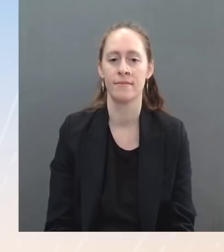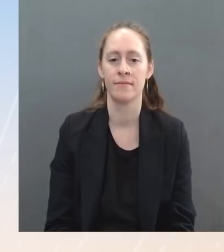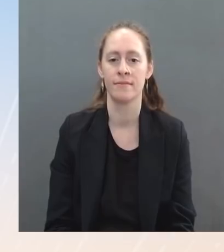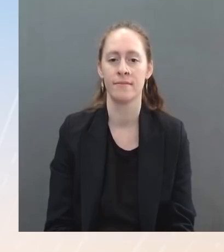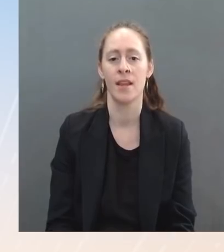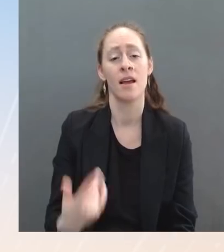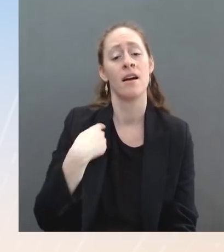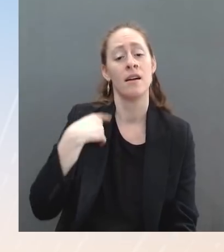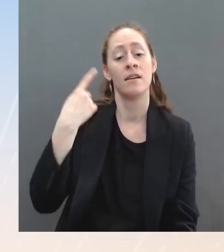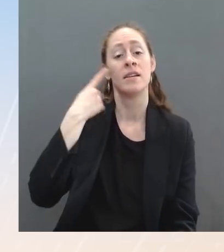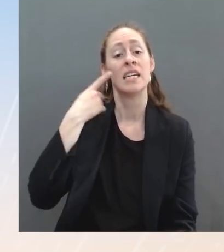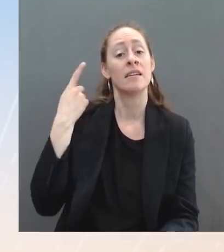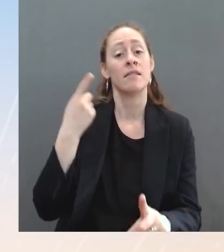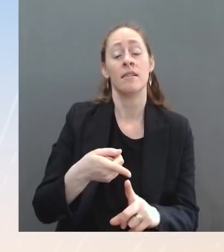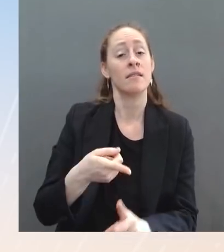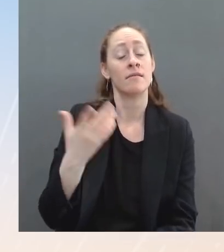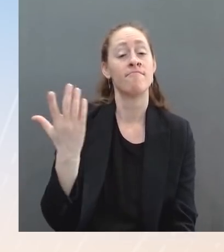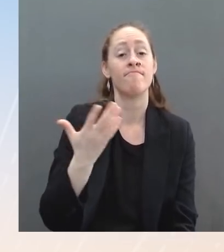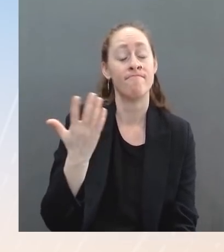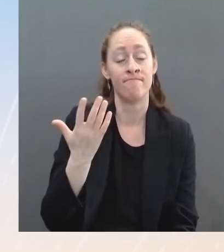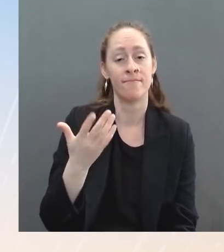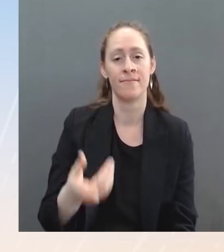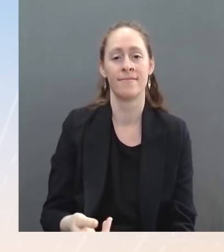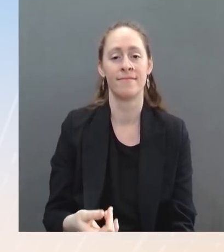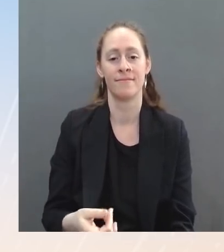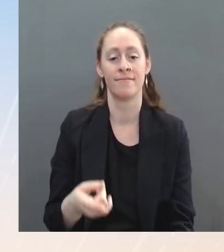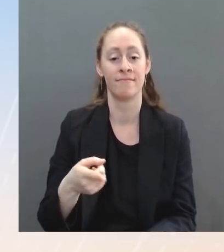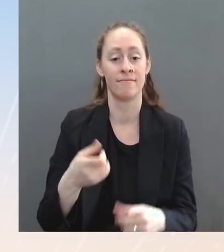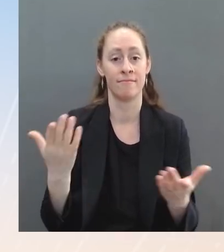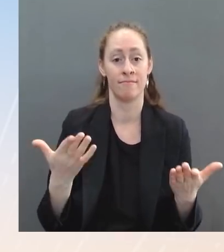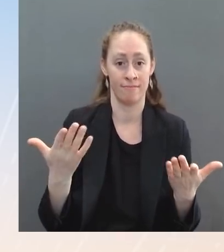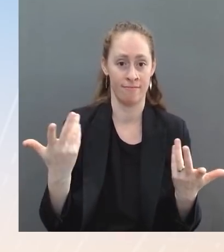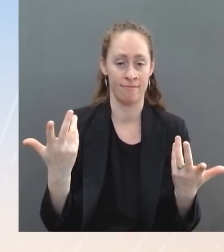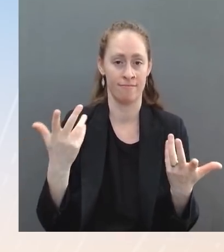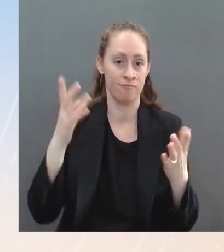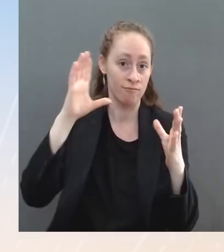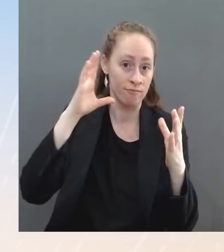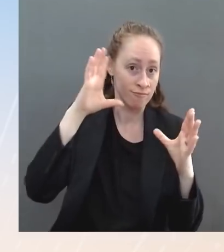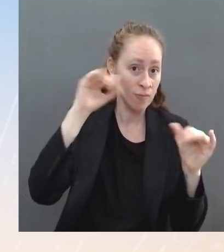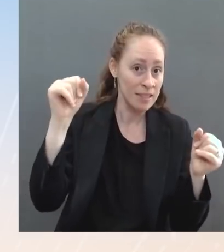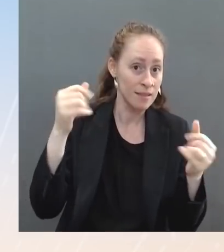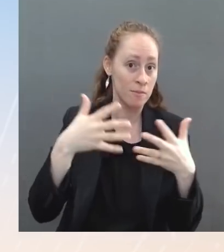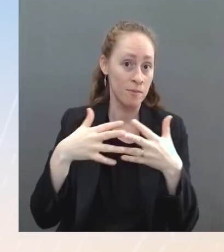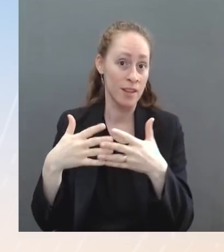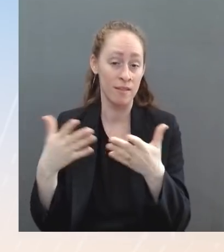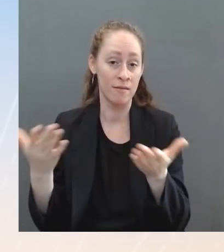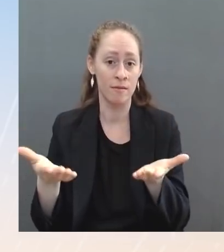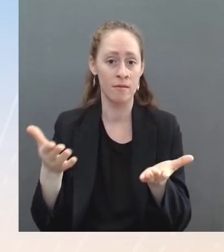made an explicit decision that the United States would lead here and lead with a historic use of our reserves.